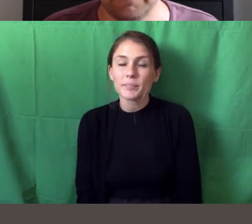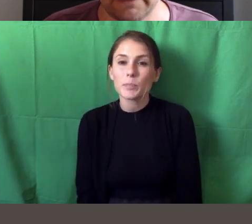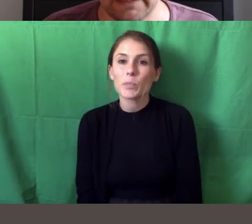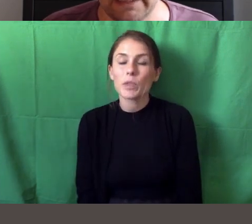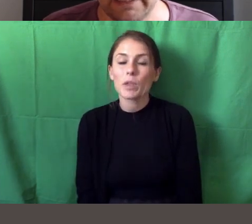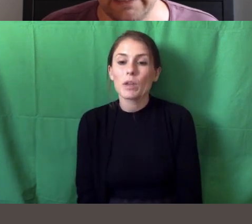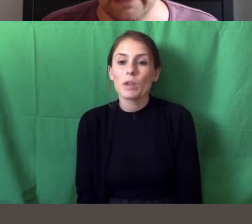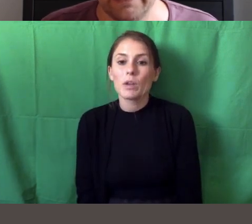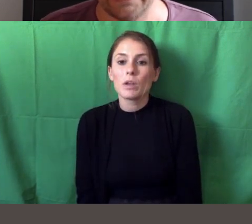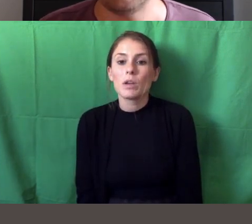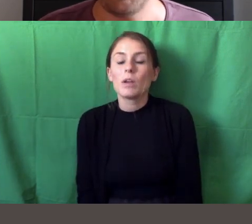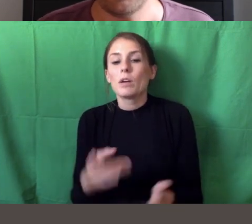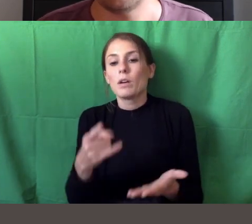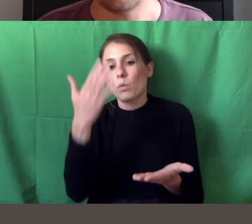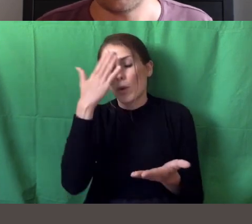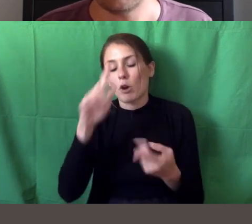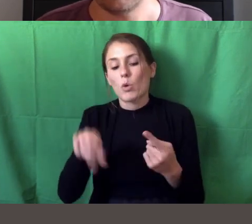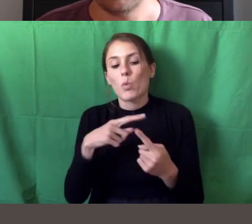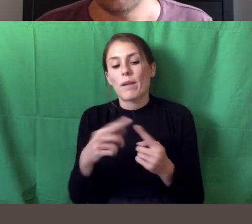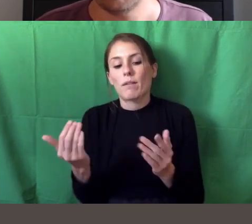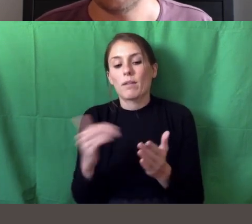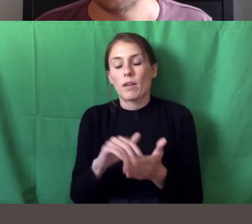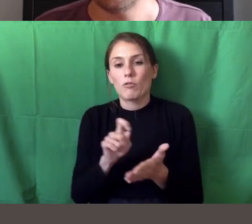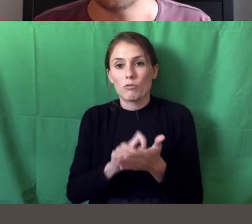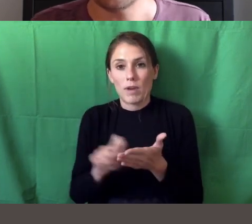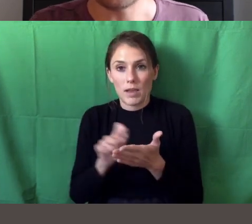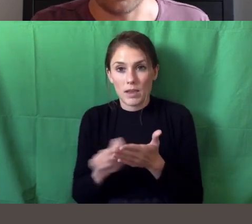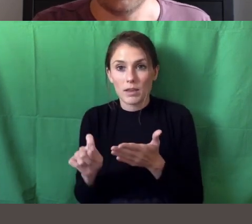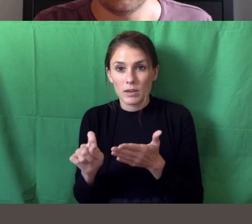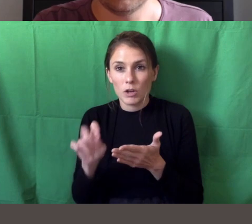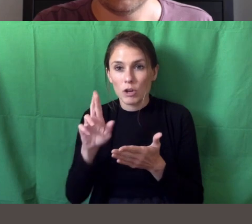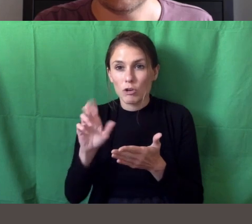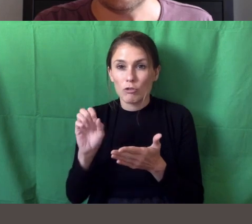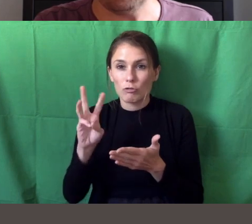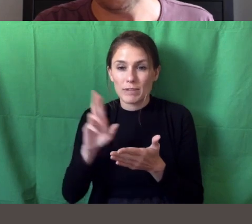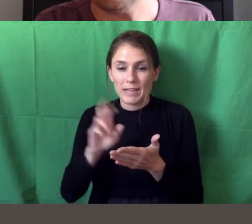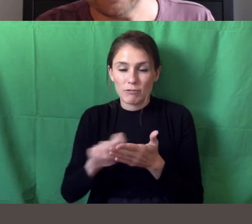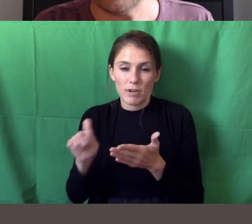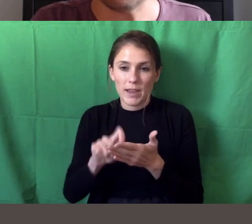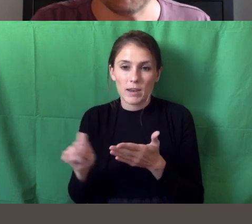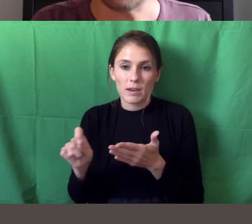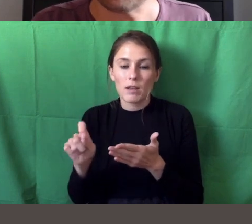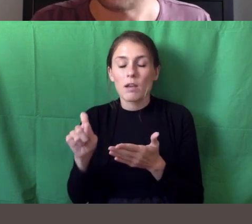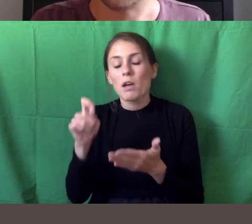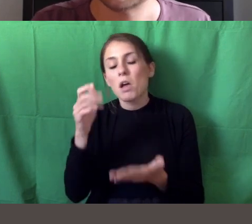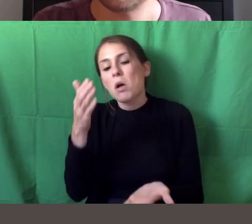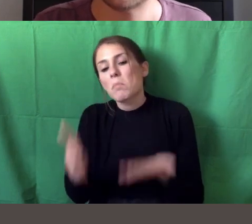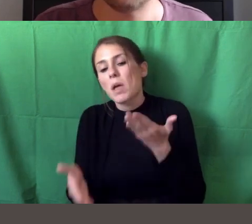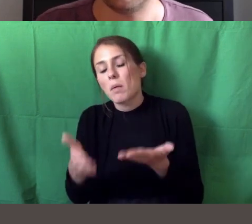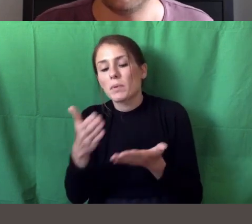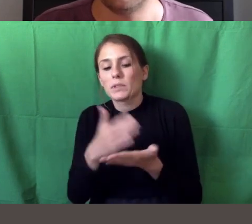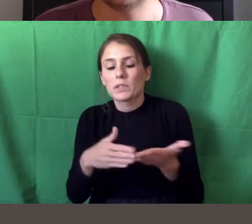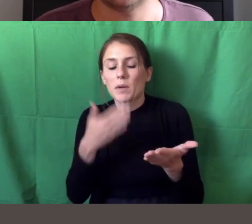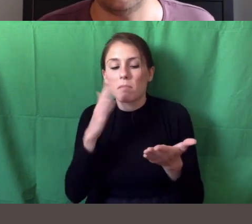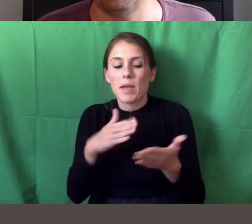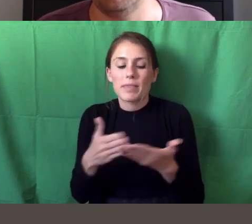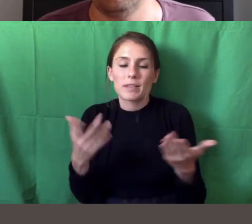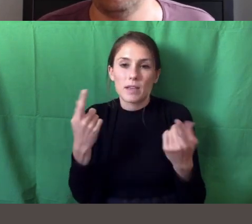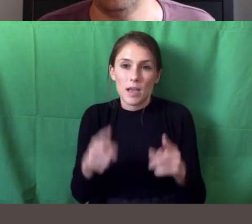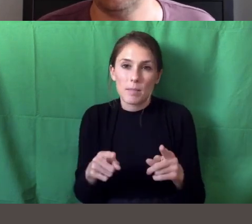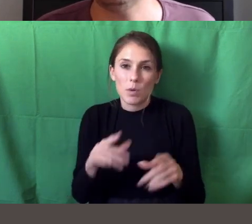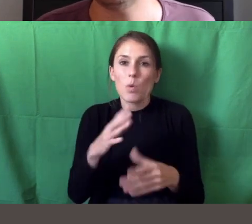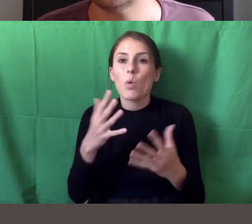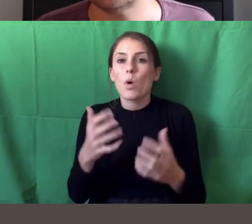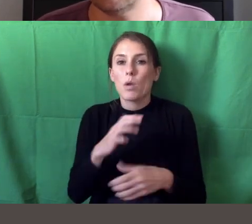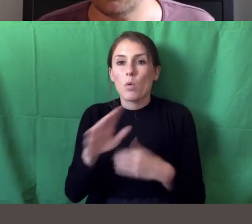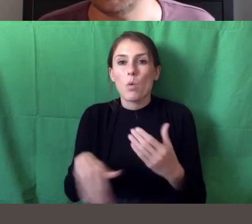to make people aware of it. As we were aware, when you do a rewrite, possibly some bad things